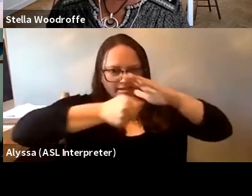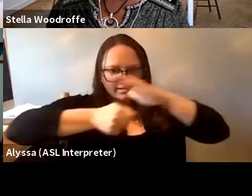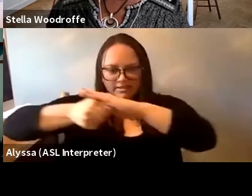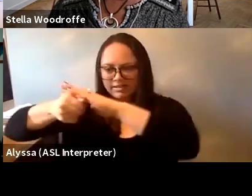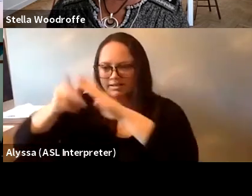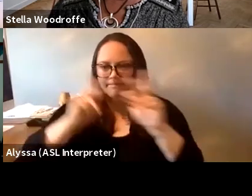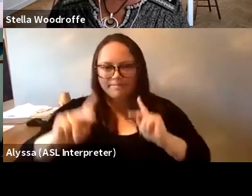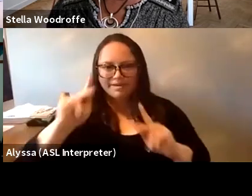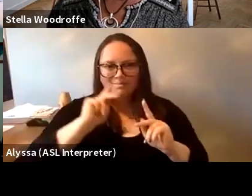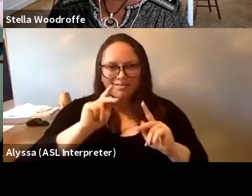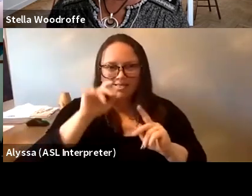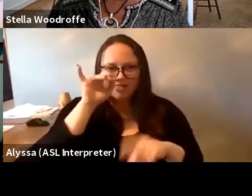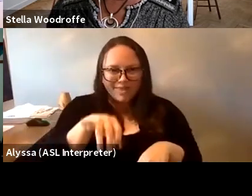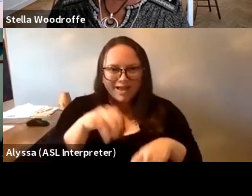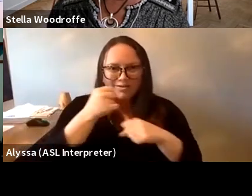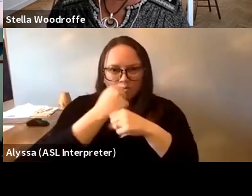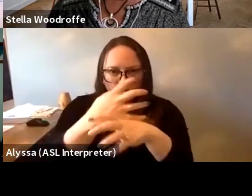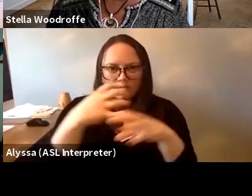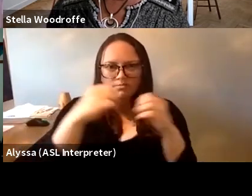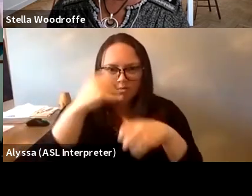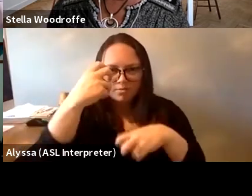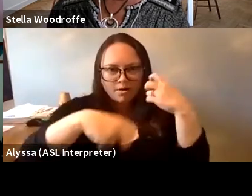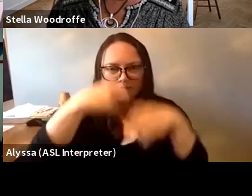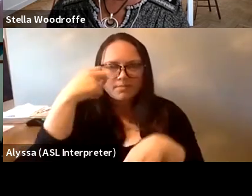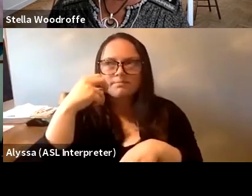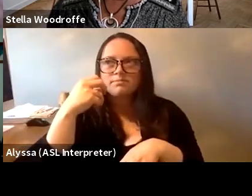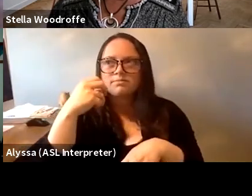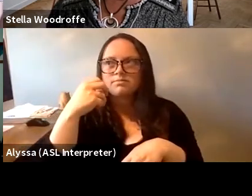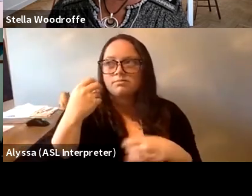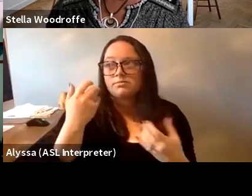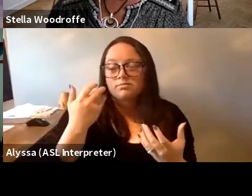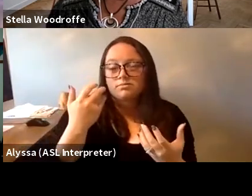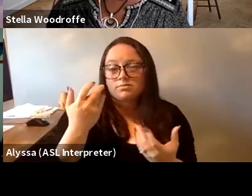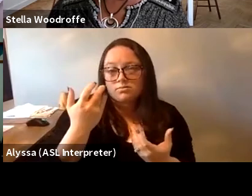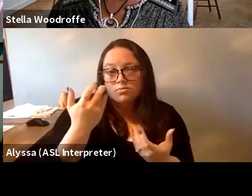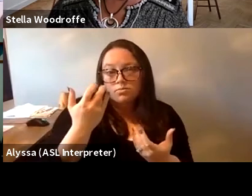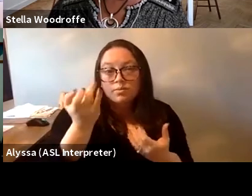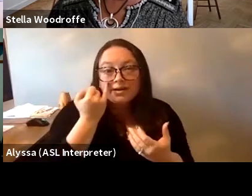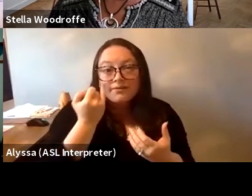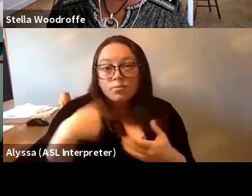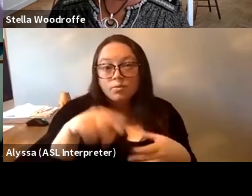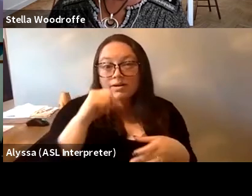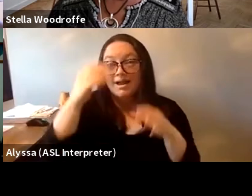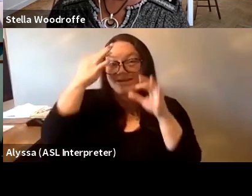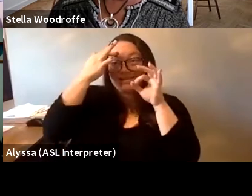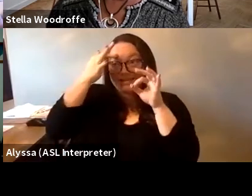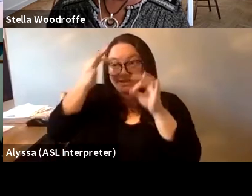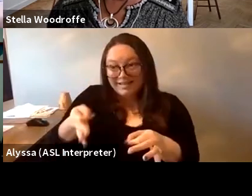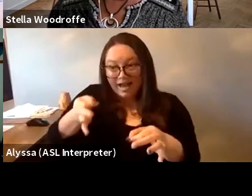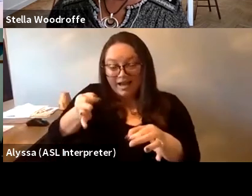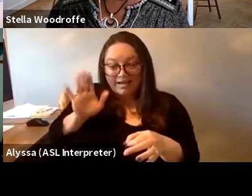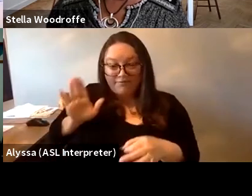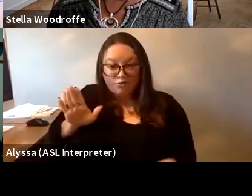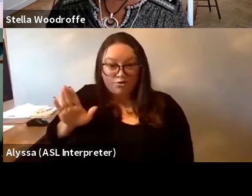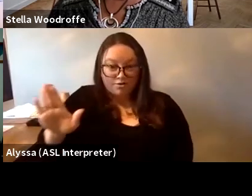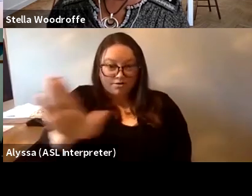for us to have the need not to fit people into whatever narratives or boxes that we perceive that we think they